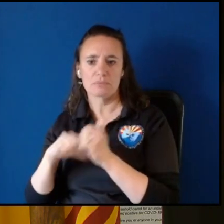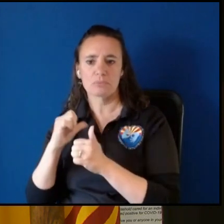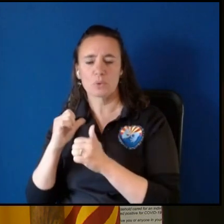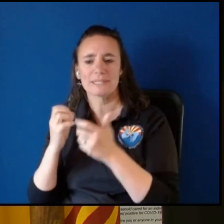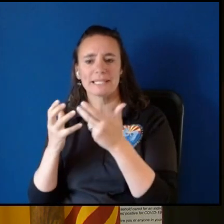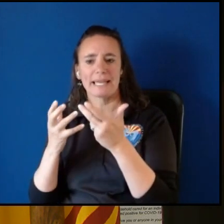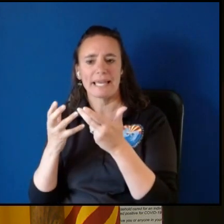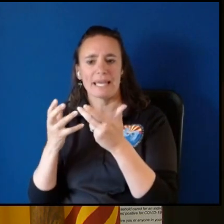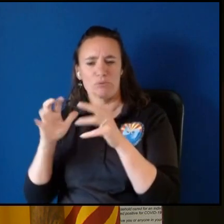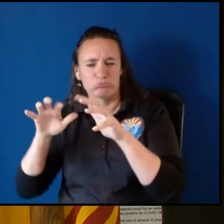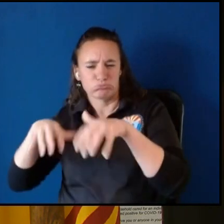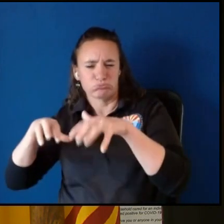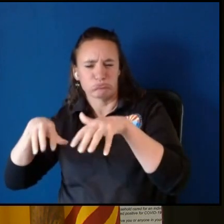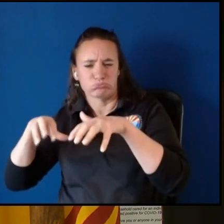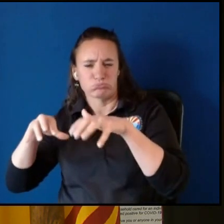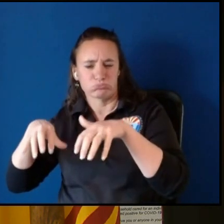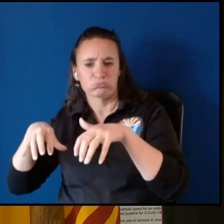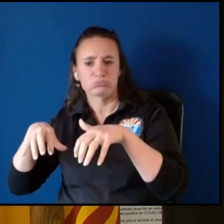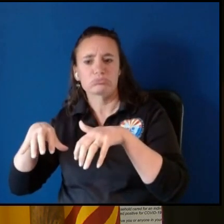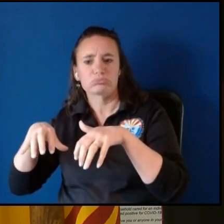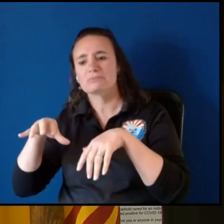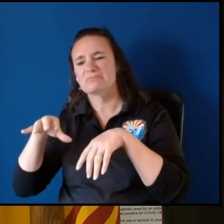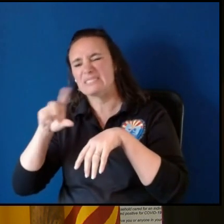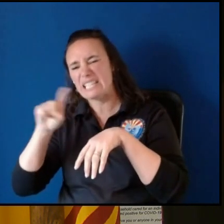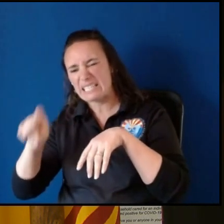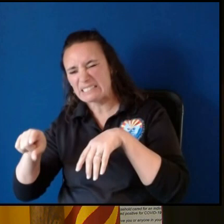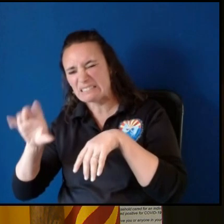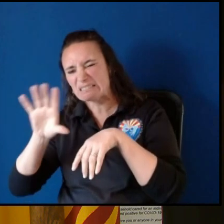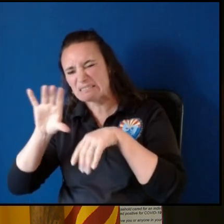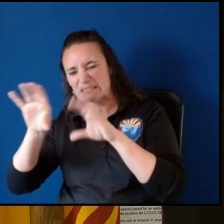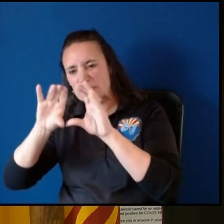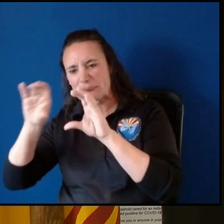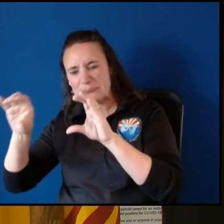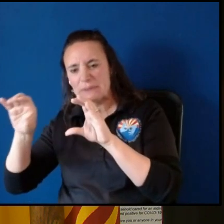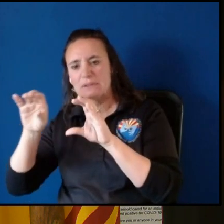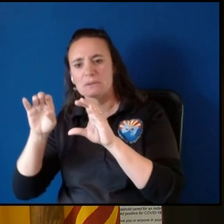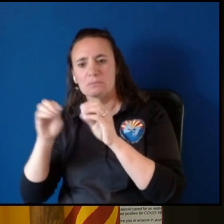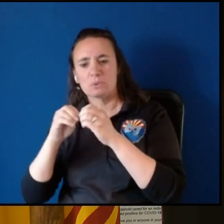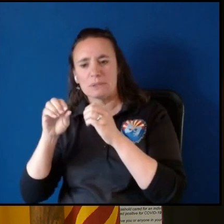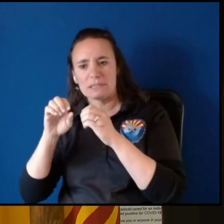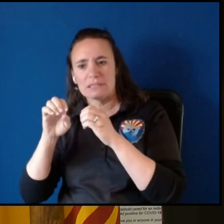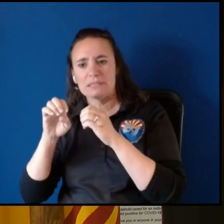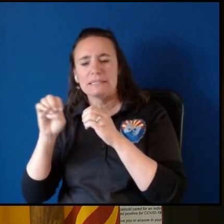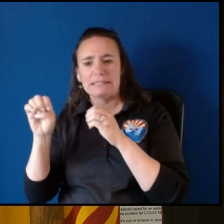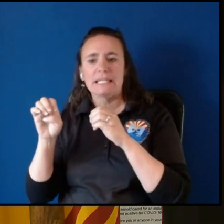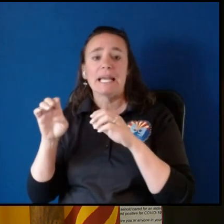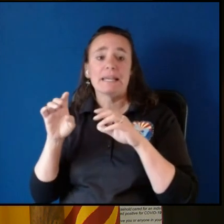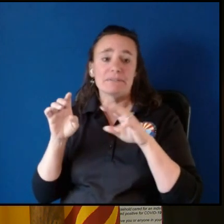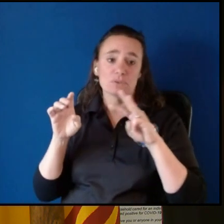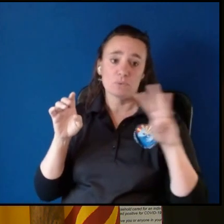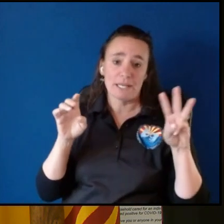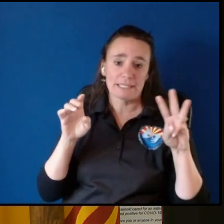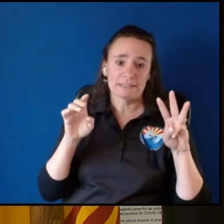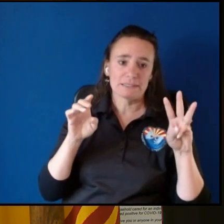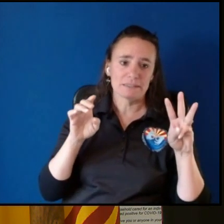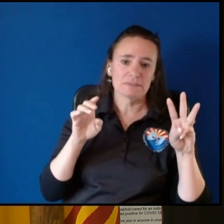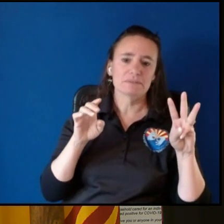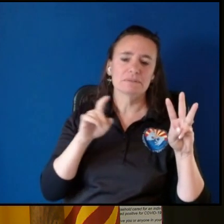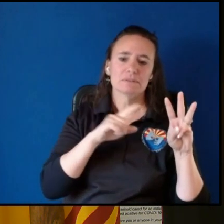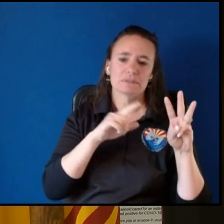in the Texas Panhandle and as you move west into the Sangre de Cristos, you're seeing less and less potential for for rainfall amounts.